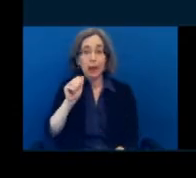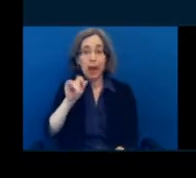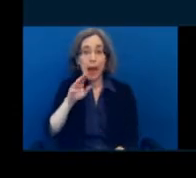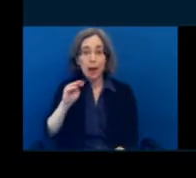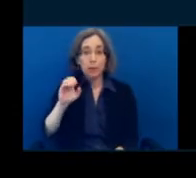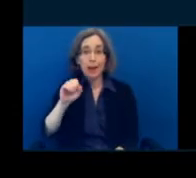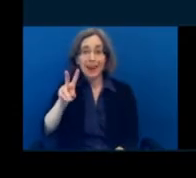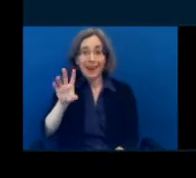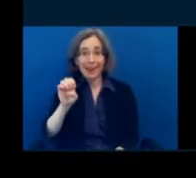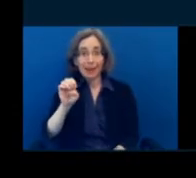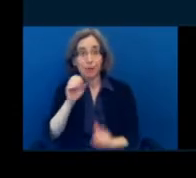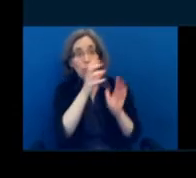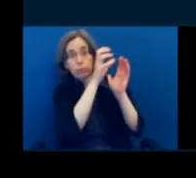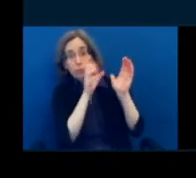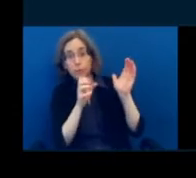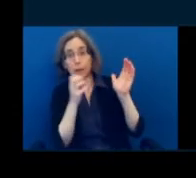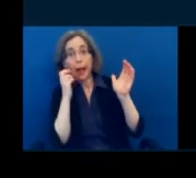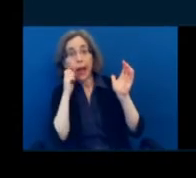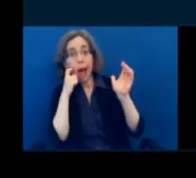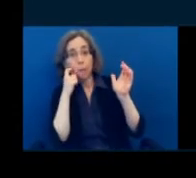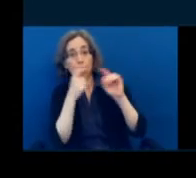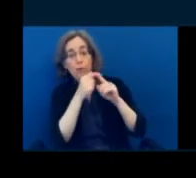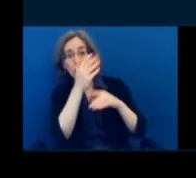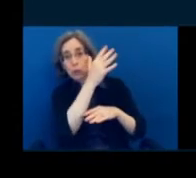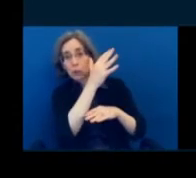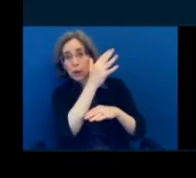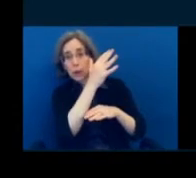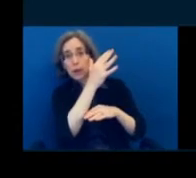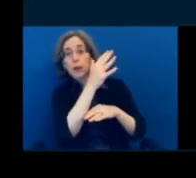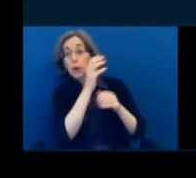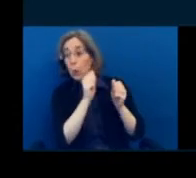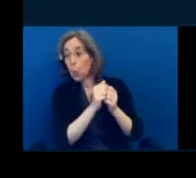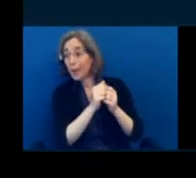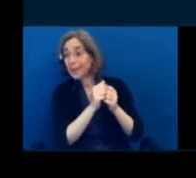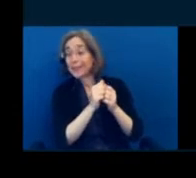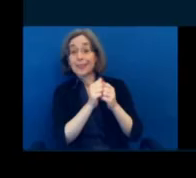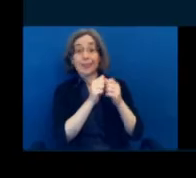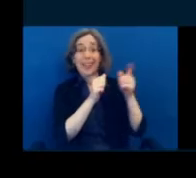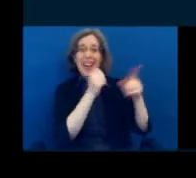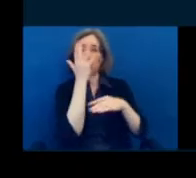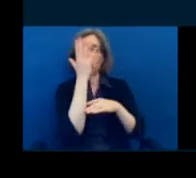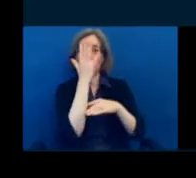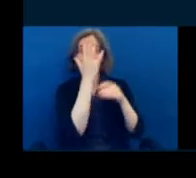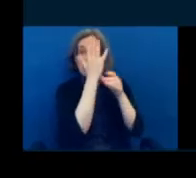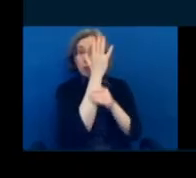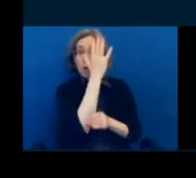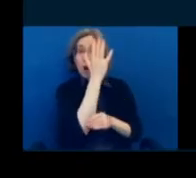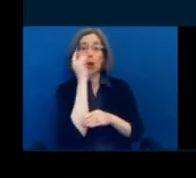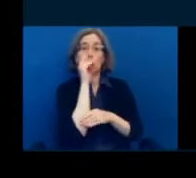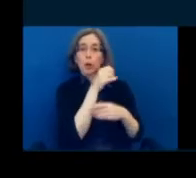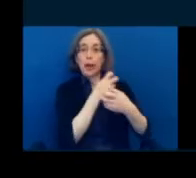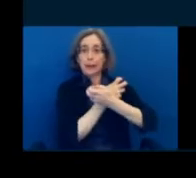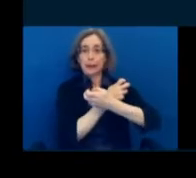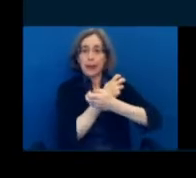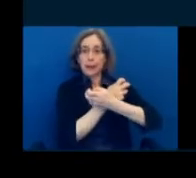TREE, IN THE FORM OF A SKELETON, THE AMAT MIST IS TELLING THE VIEWER THEY WILL LEARN THE LESSONS OF WELL FROM THE